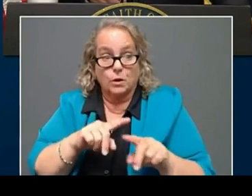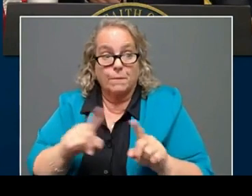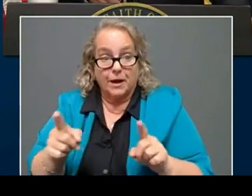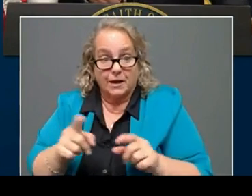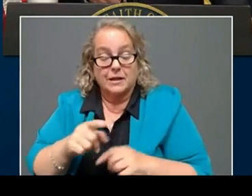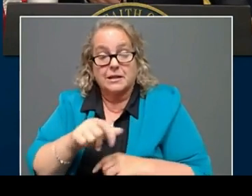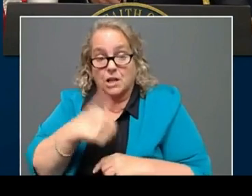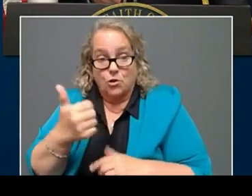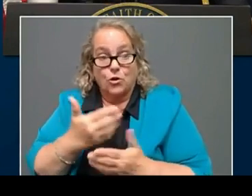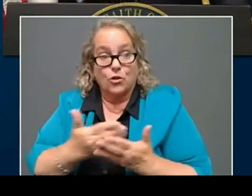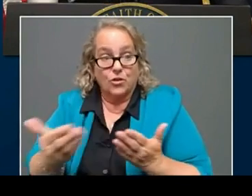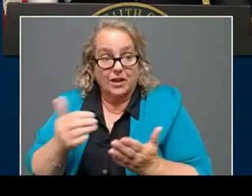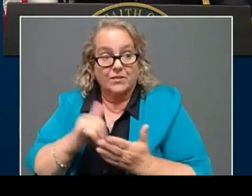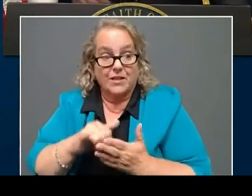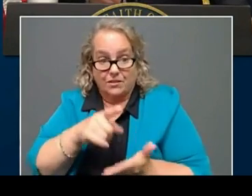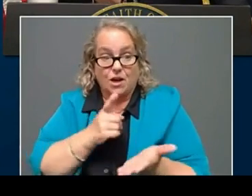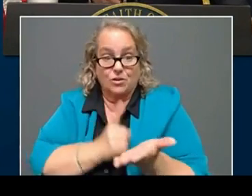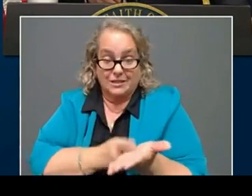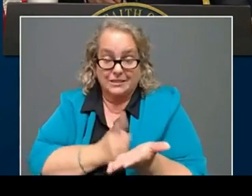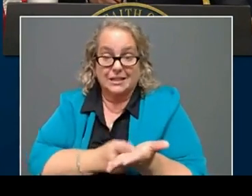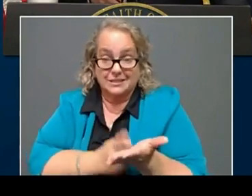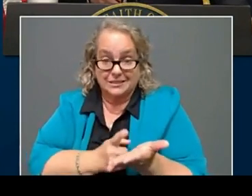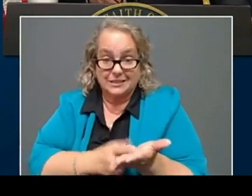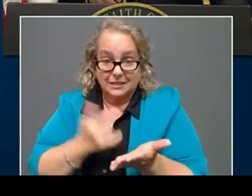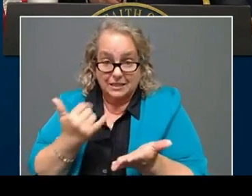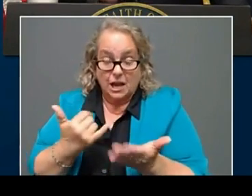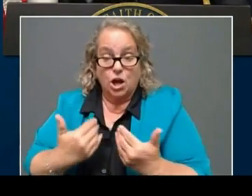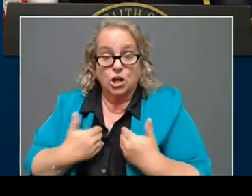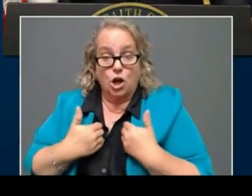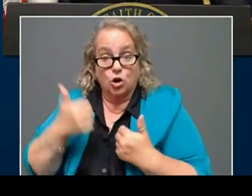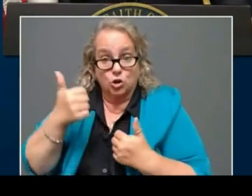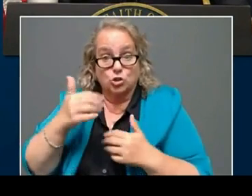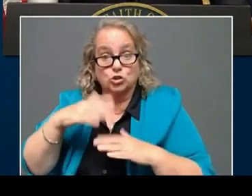that they're discussing that younger Children, especially those that can't